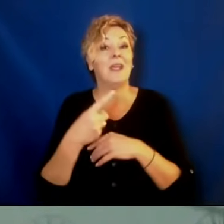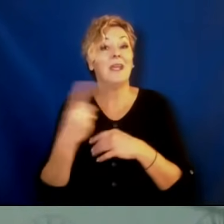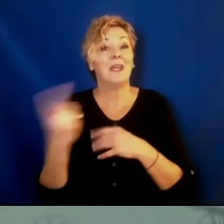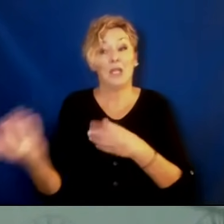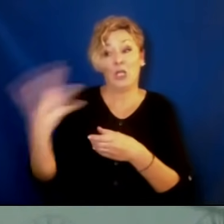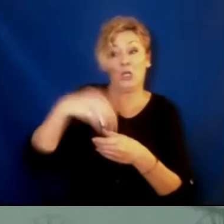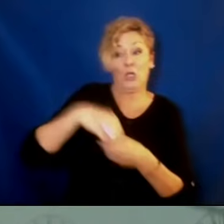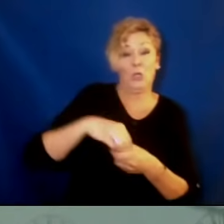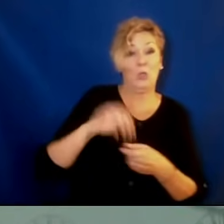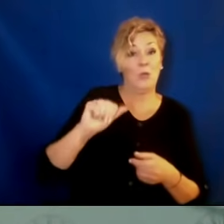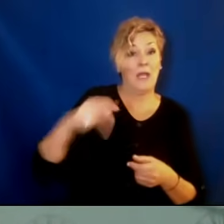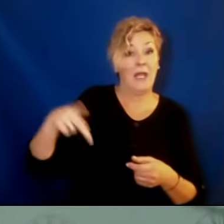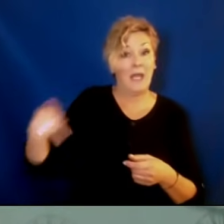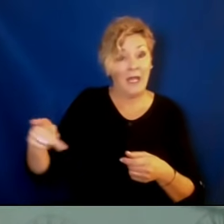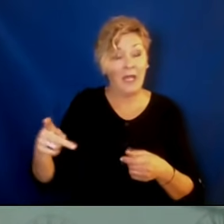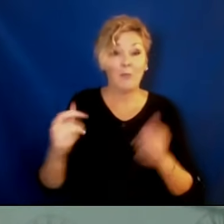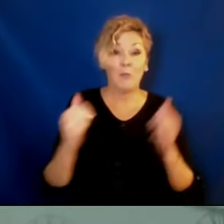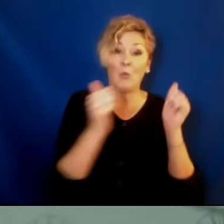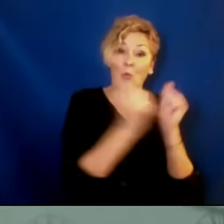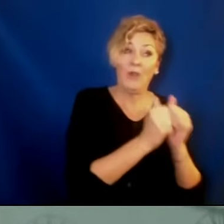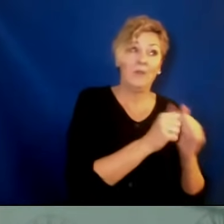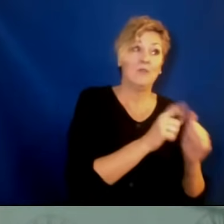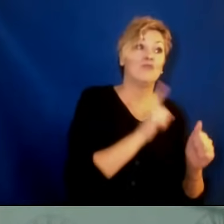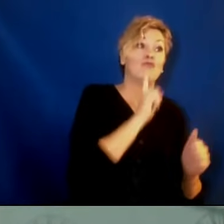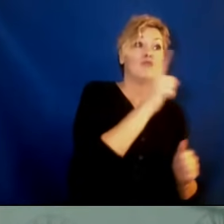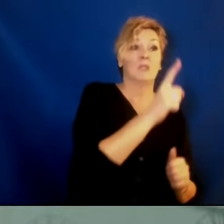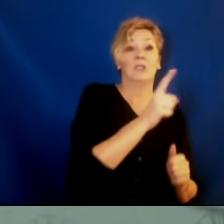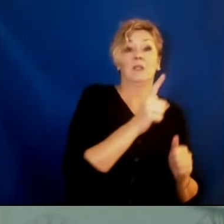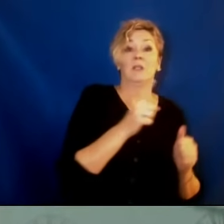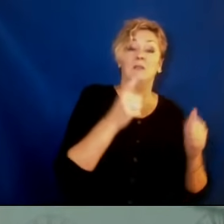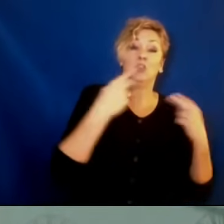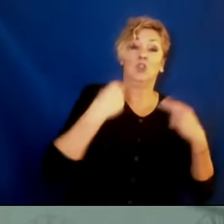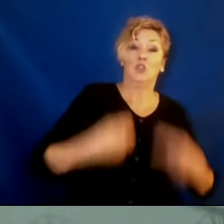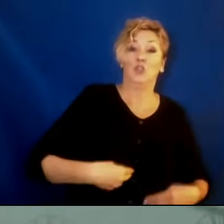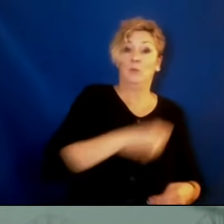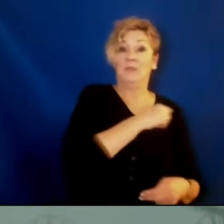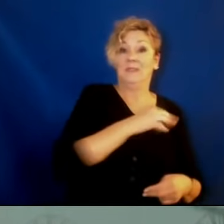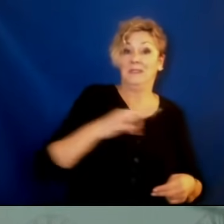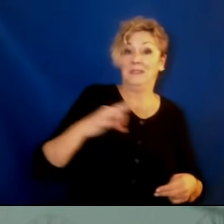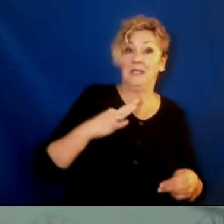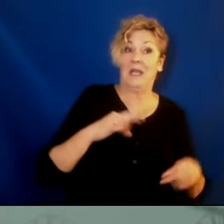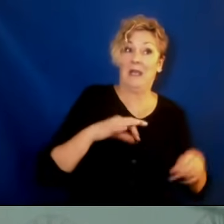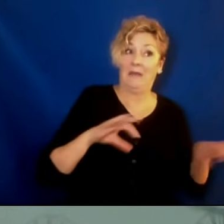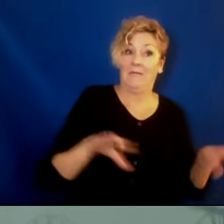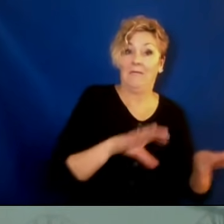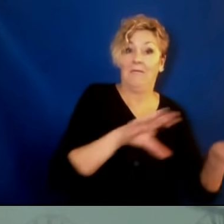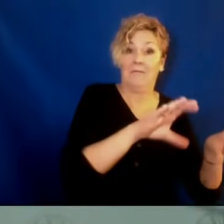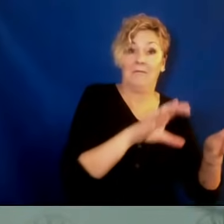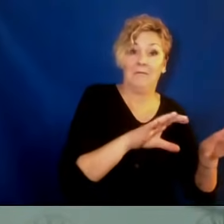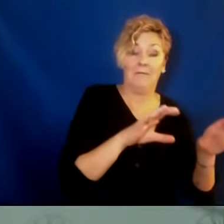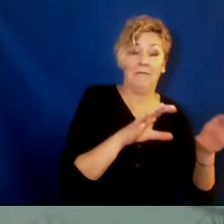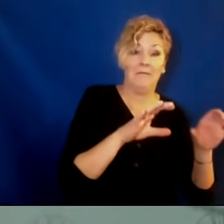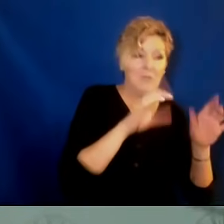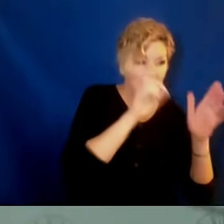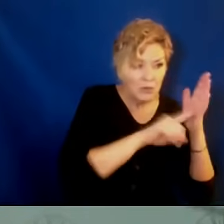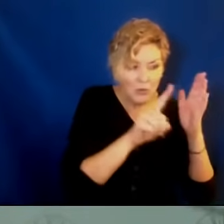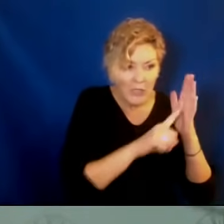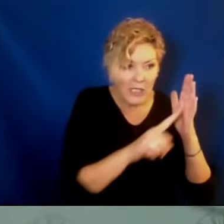it with the people who do contact tracing. And do a lot of contact tracing and do it very, very well.